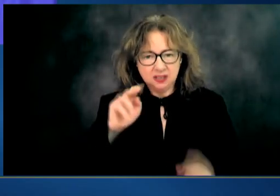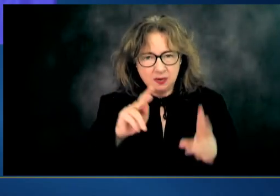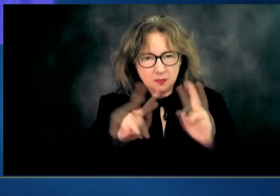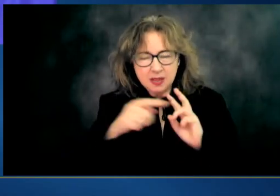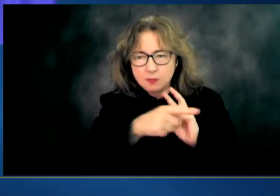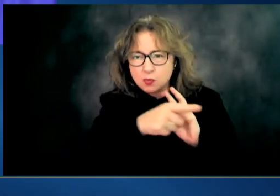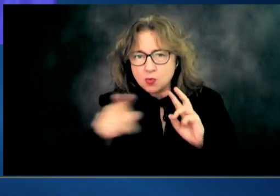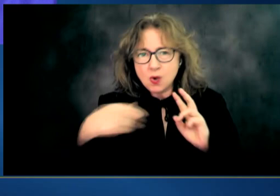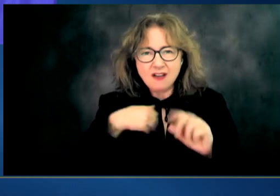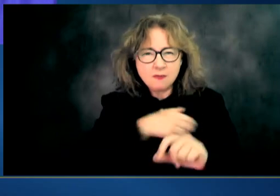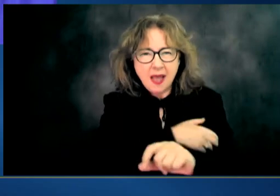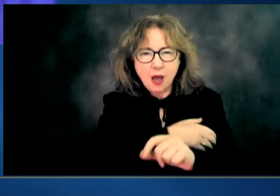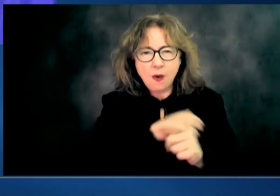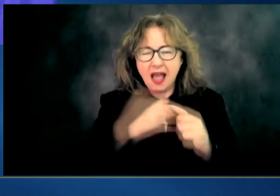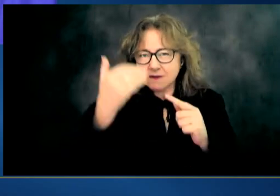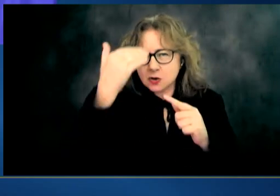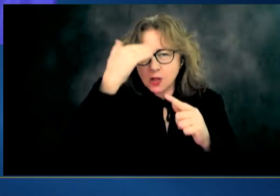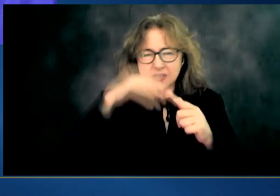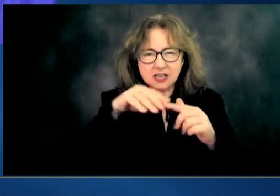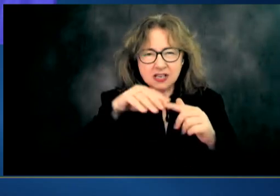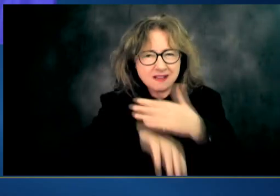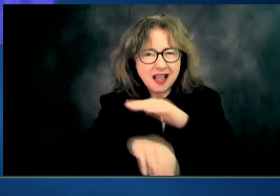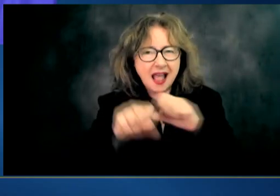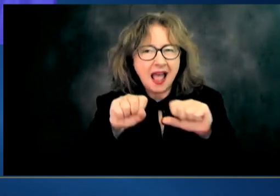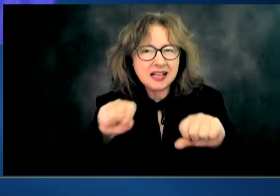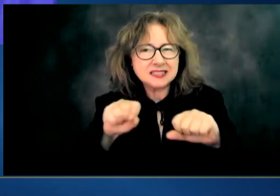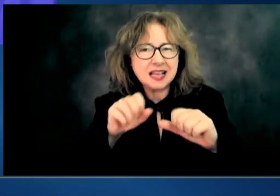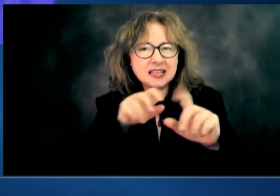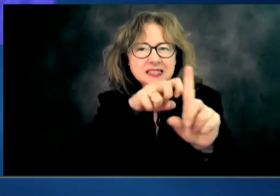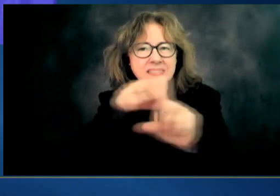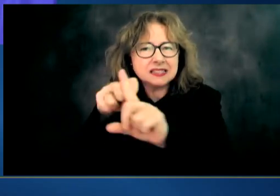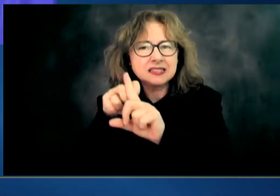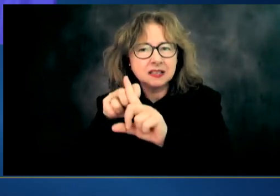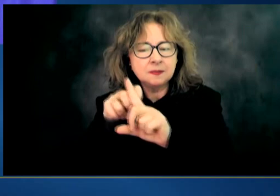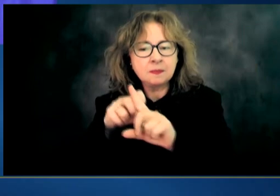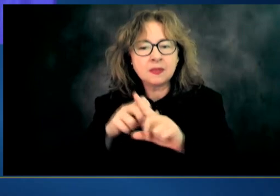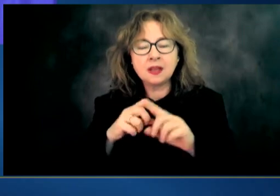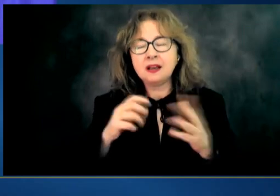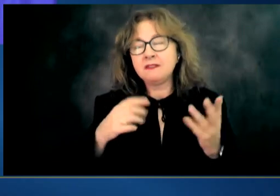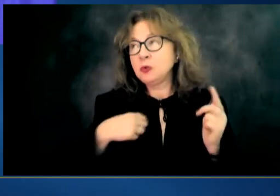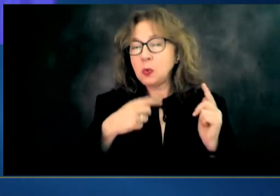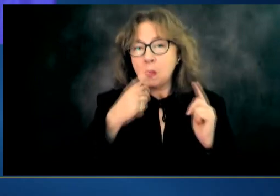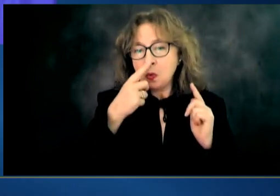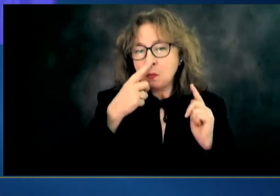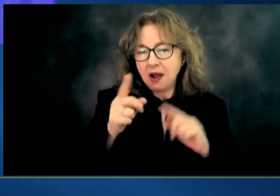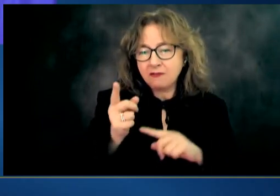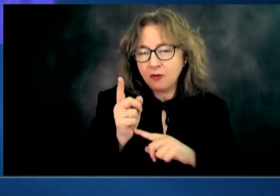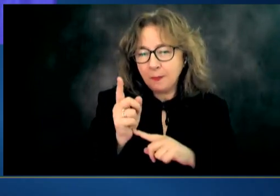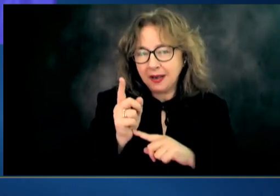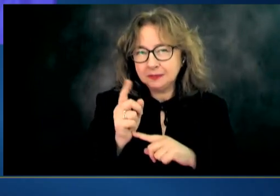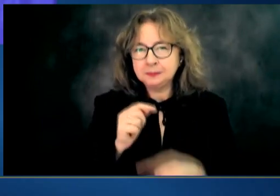And so I wonder if you're willing to indulge me, if you can take a moment and think what role can